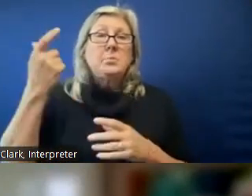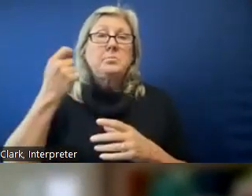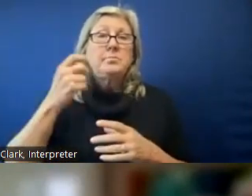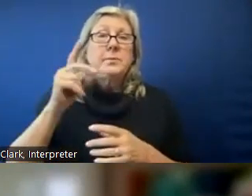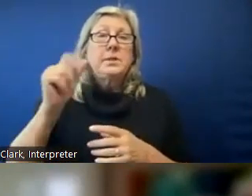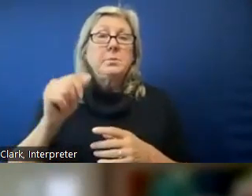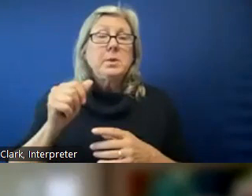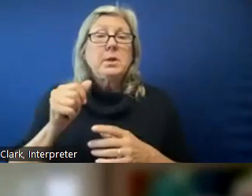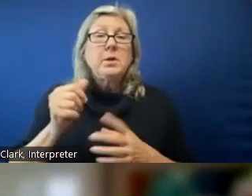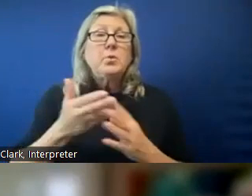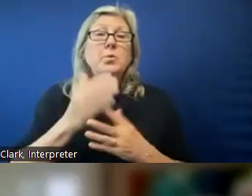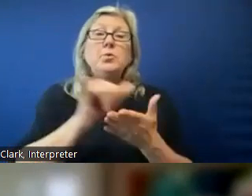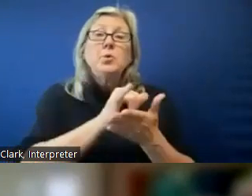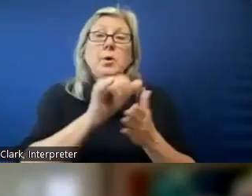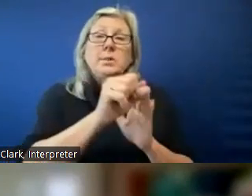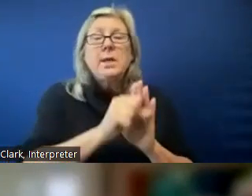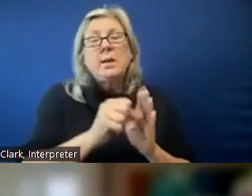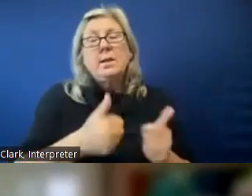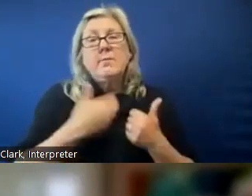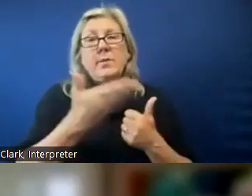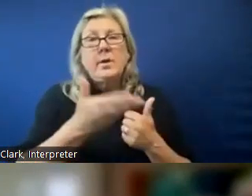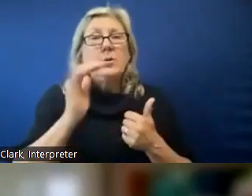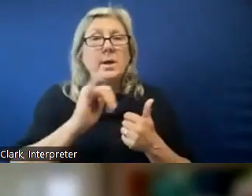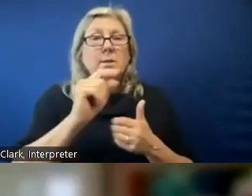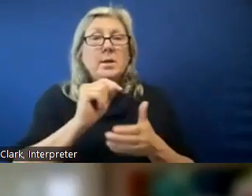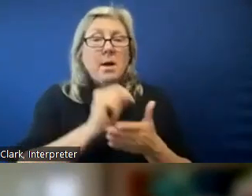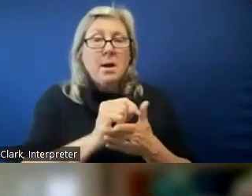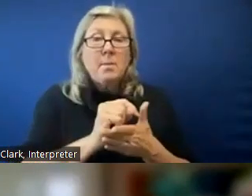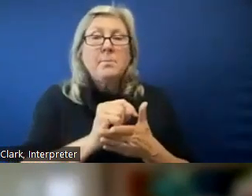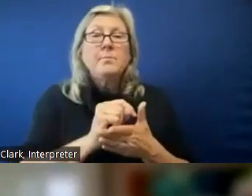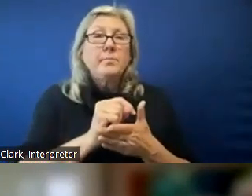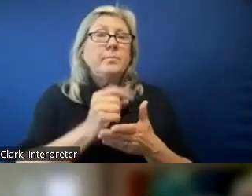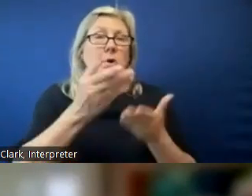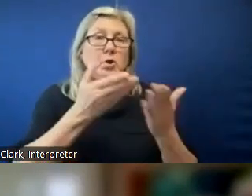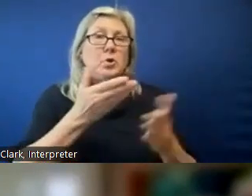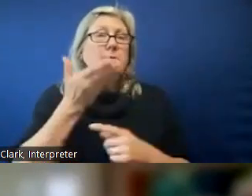State because that's where I was living at the time. And services there were extremely